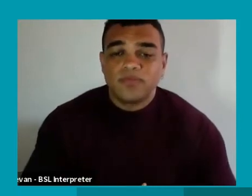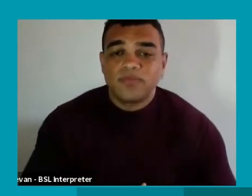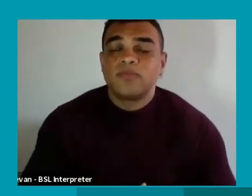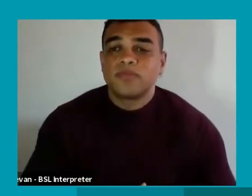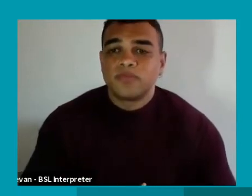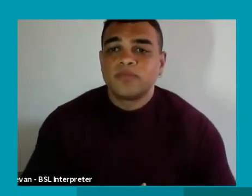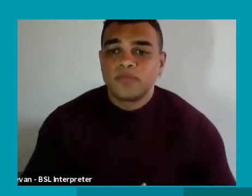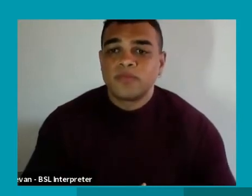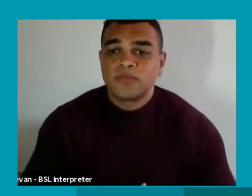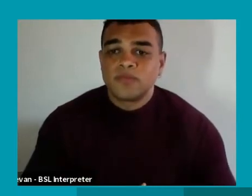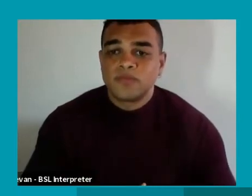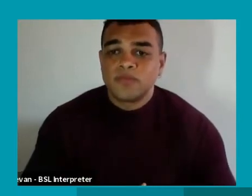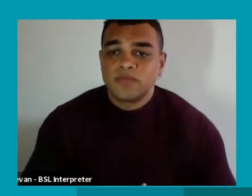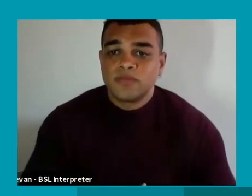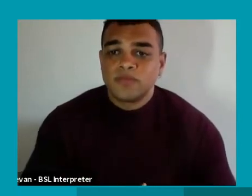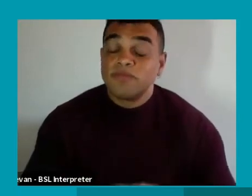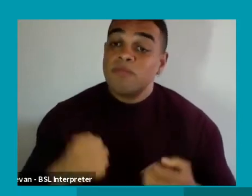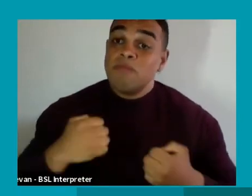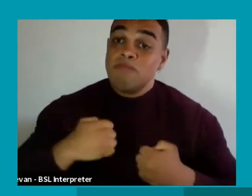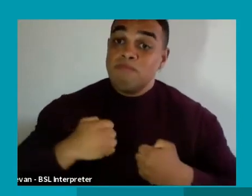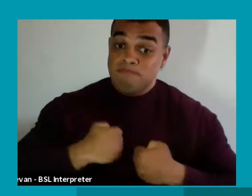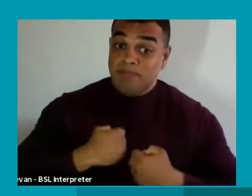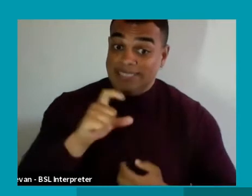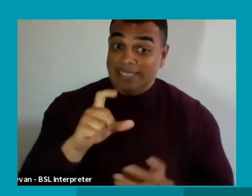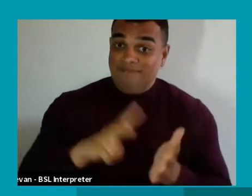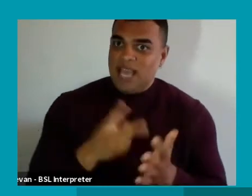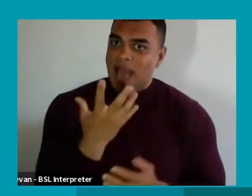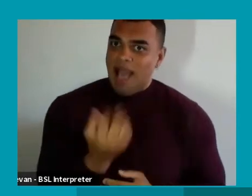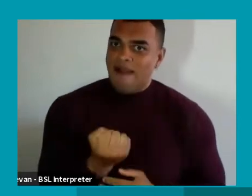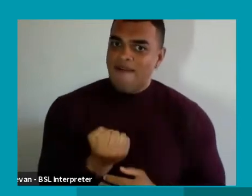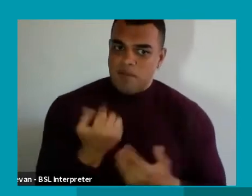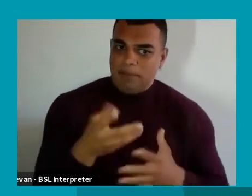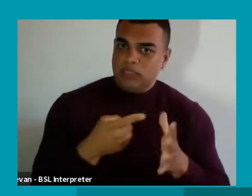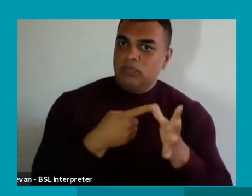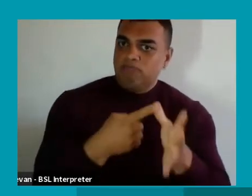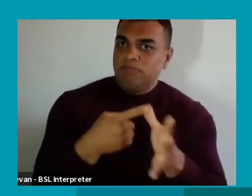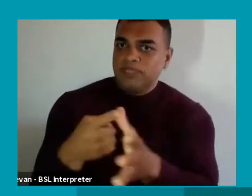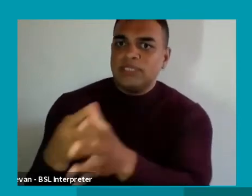but I'm not getting interviews. How many of these have come across that one or I don't believe